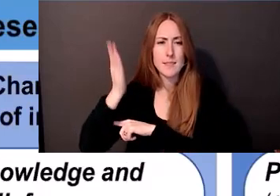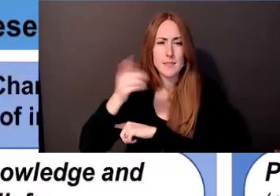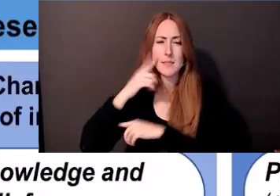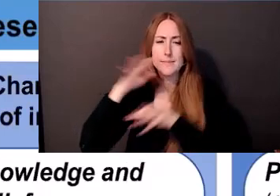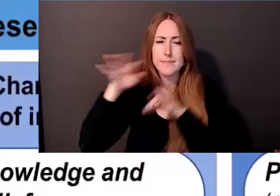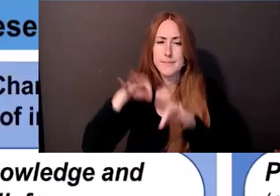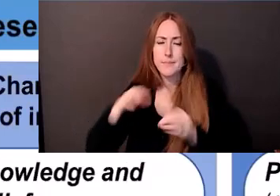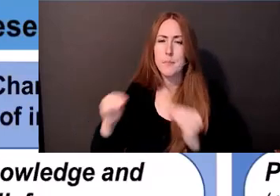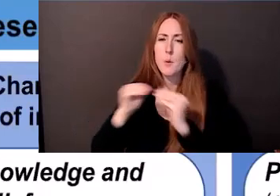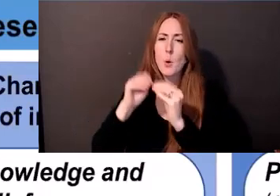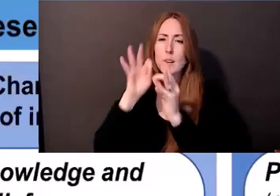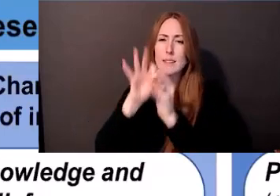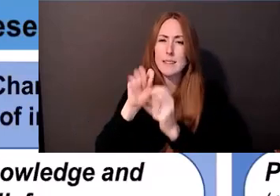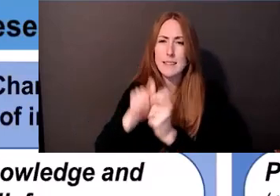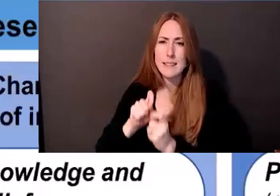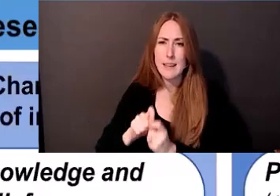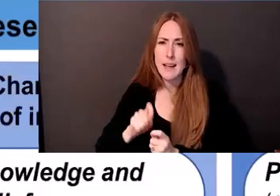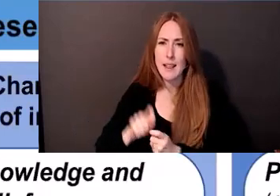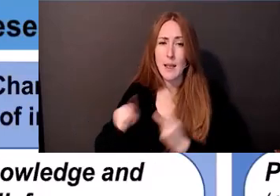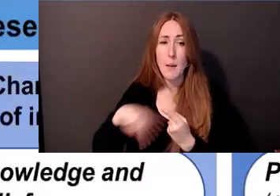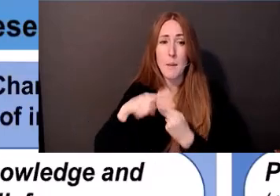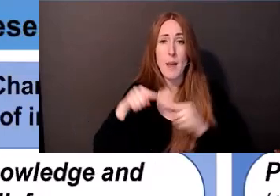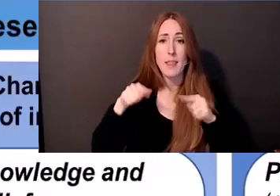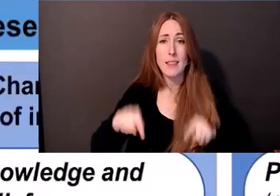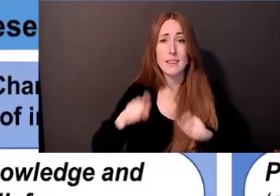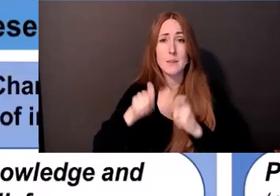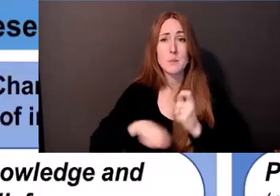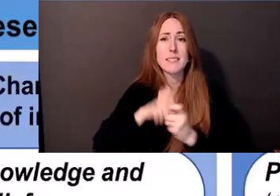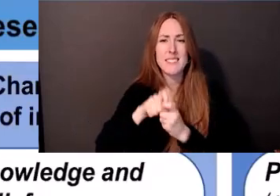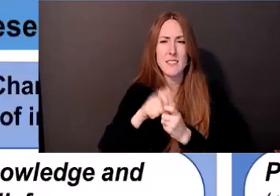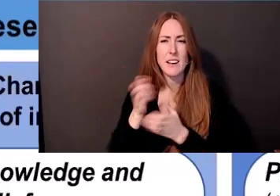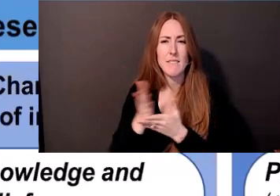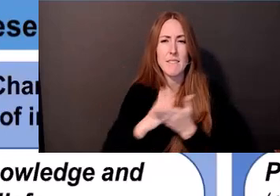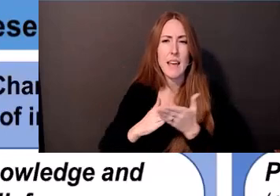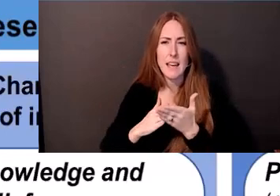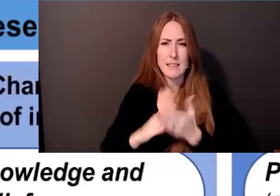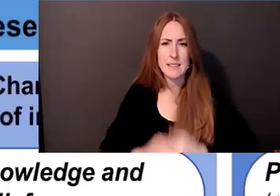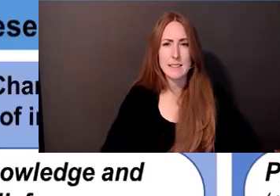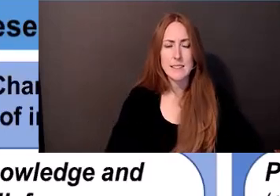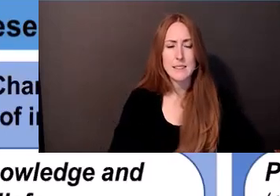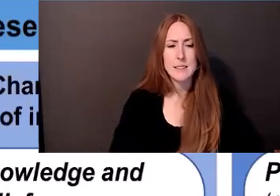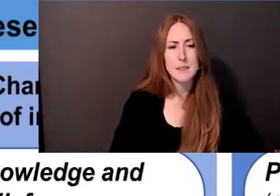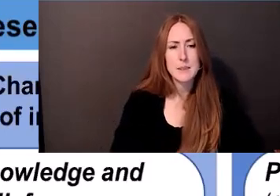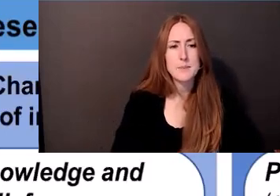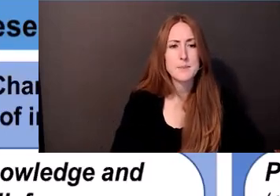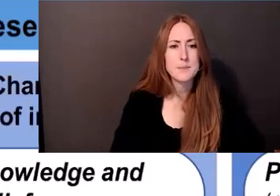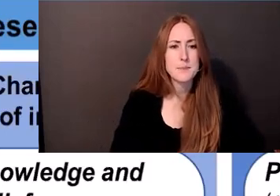about this specific phase of our study, if you're interested.